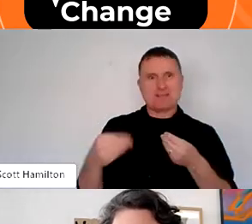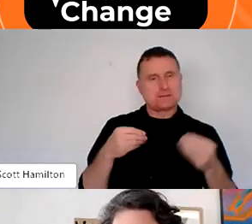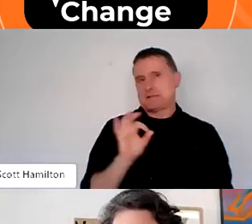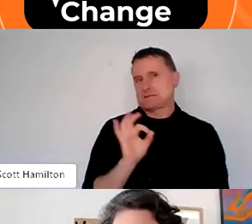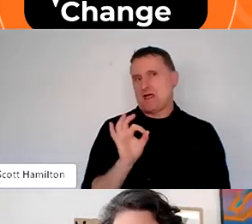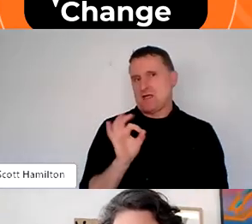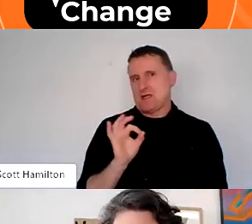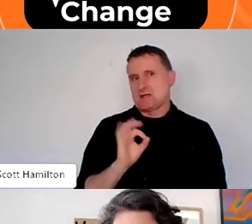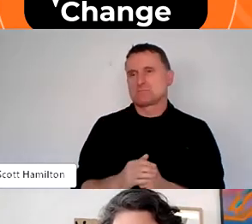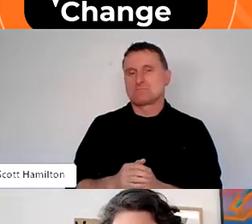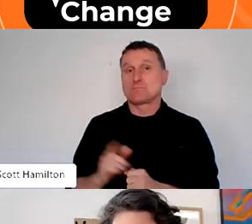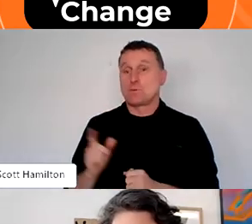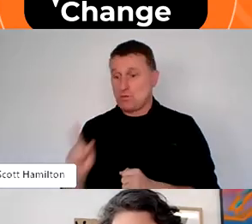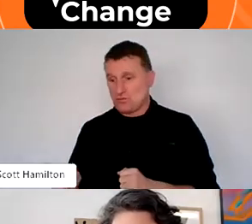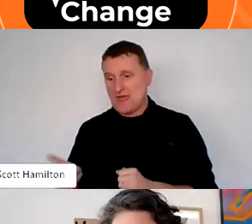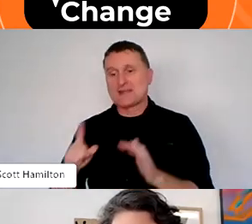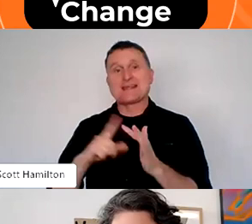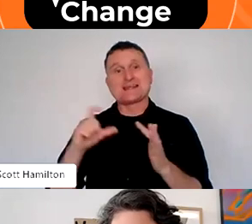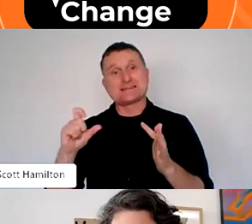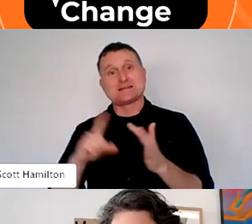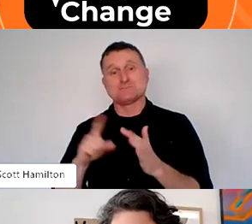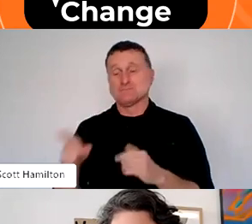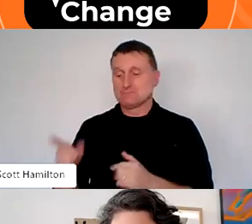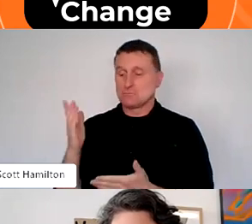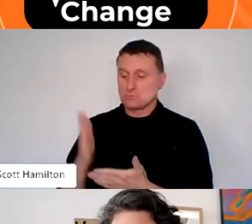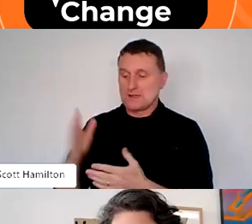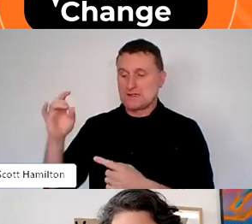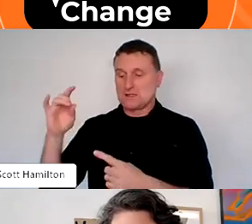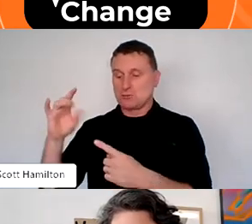is a critical, critical area and so many children haven't what had